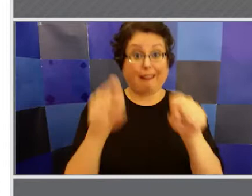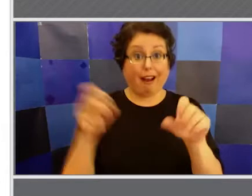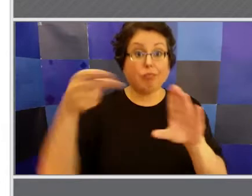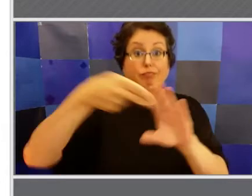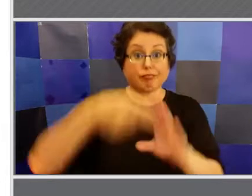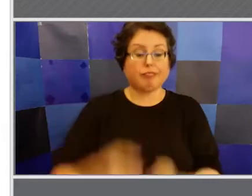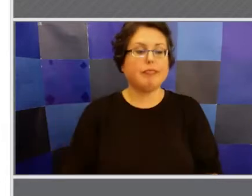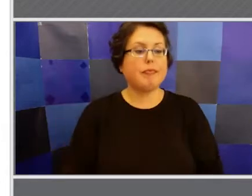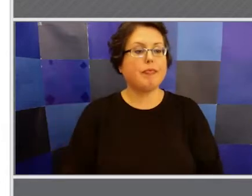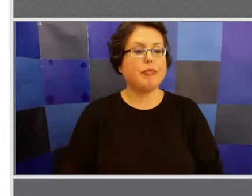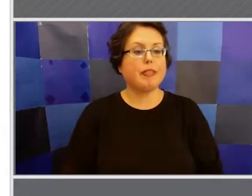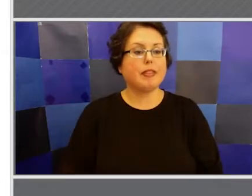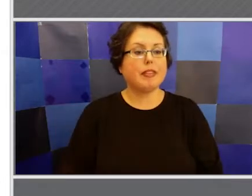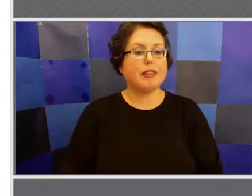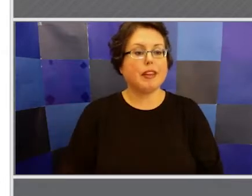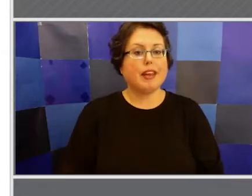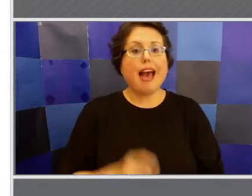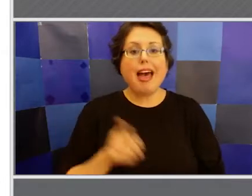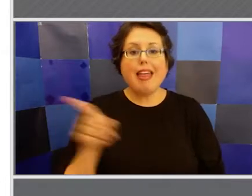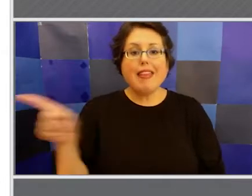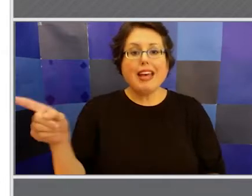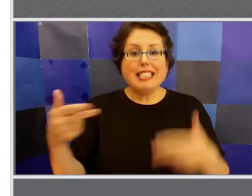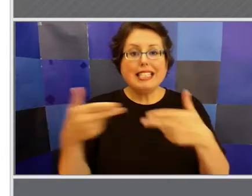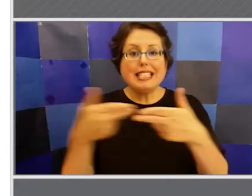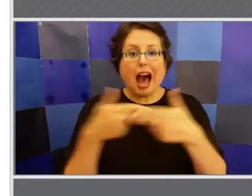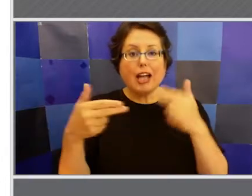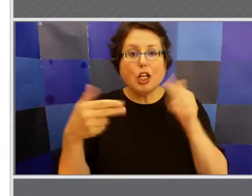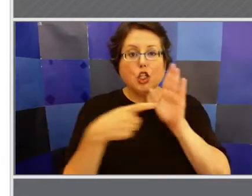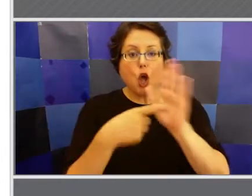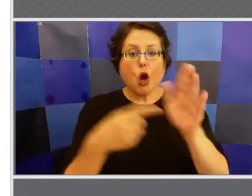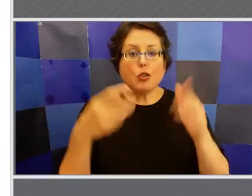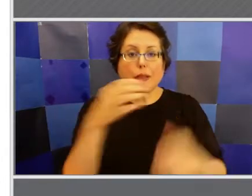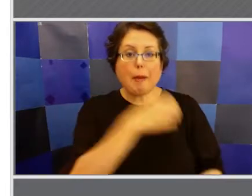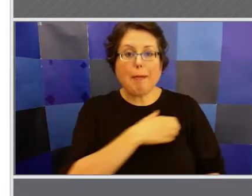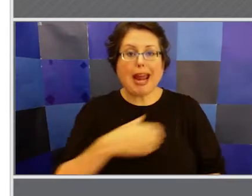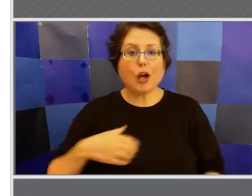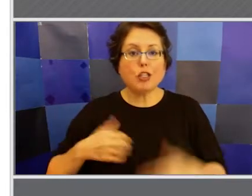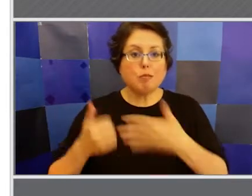please be aware that later on this year. So as I mentioned earlier. This slide shows what the marriage priorities are for the 2022 capital budget.